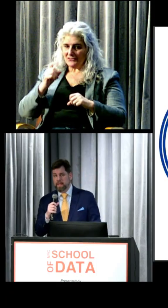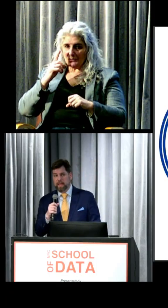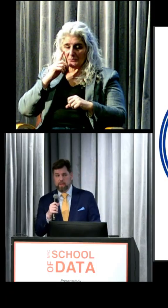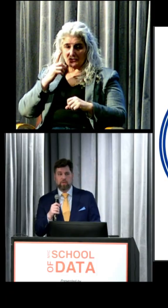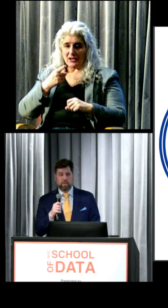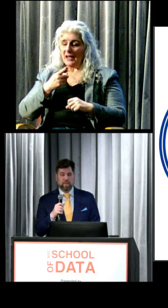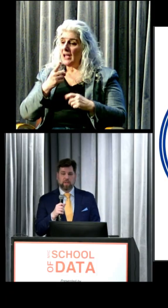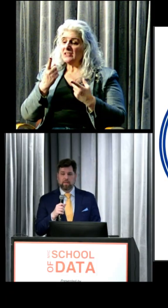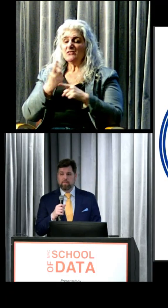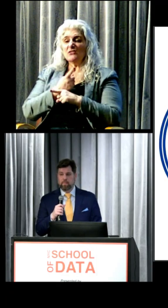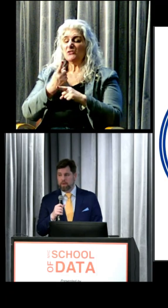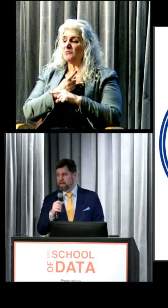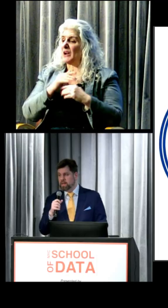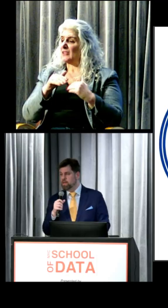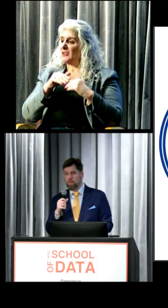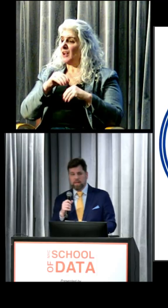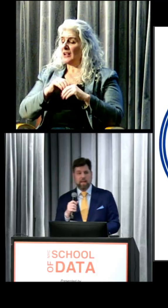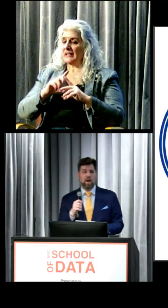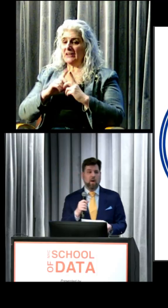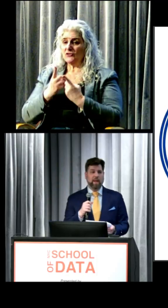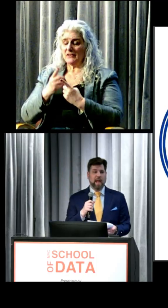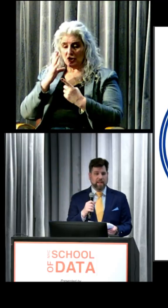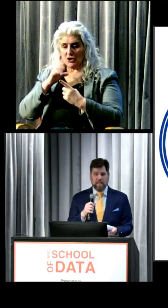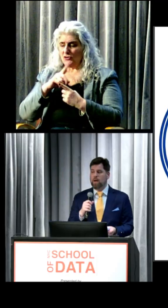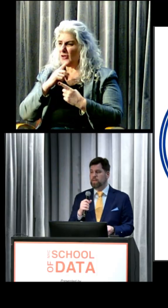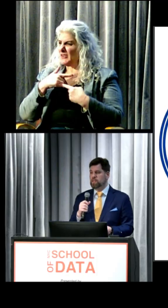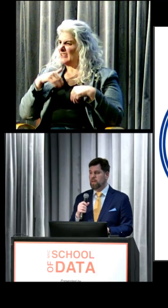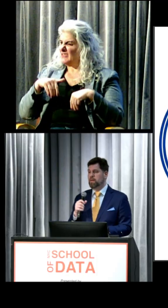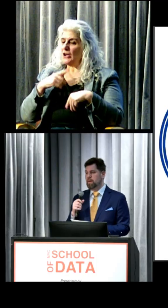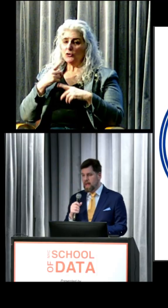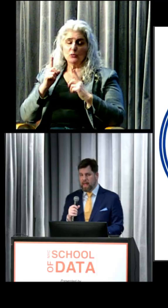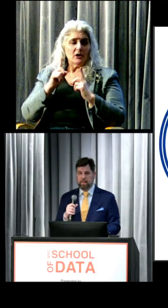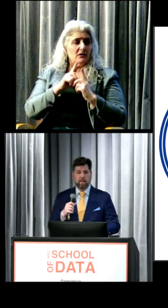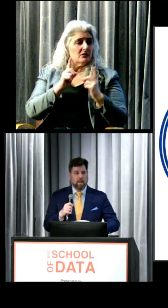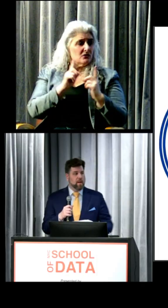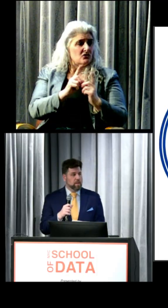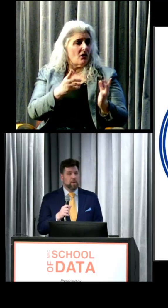wanted to educate their visitors, and it was really exciting because they wanted to educate